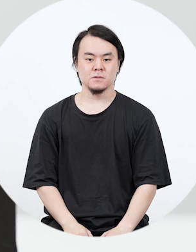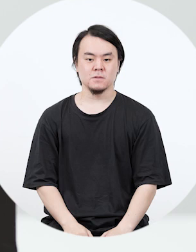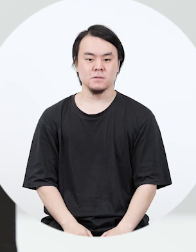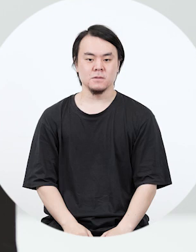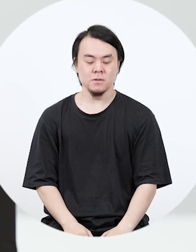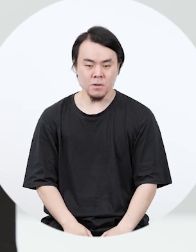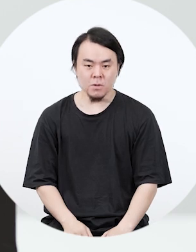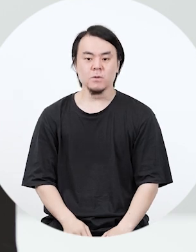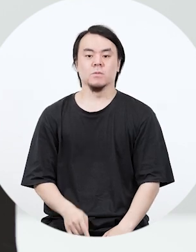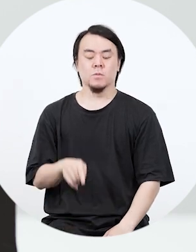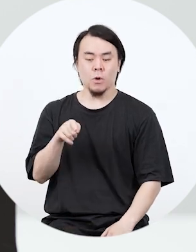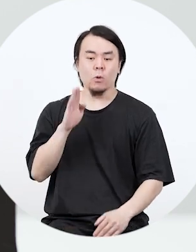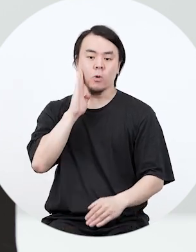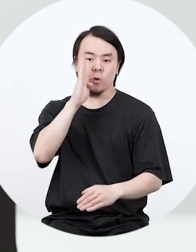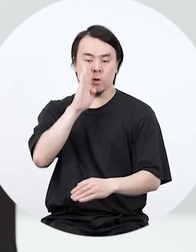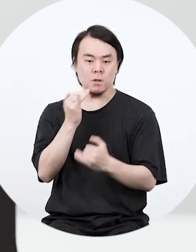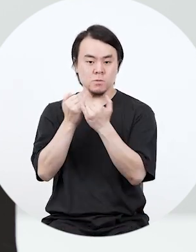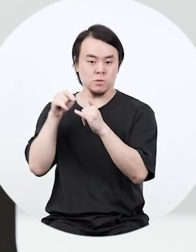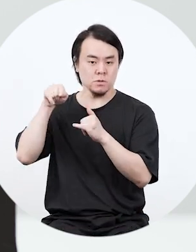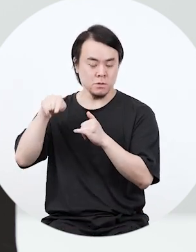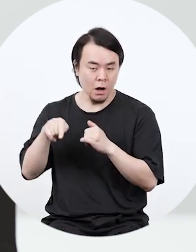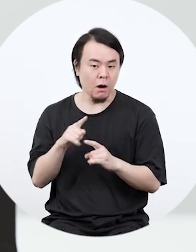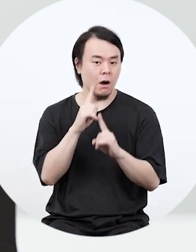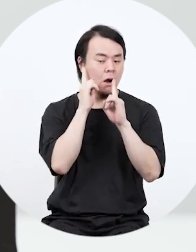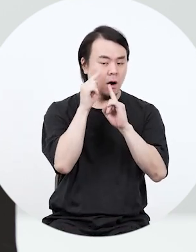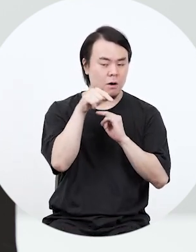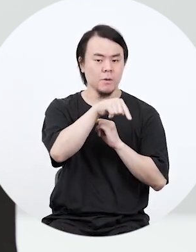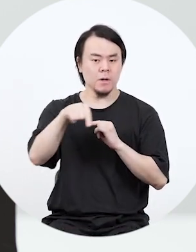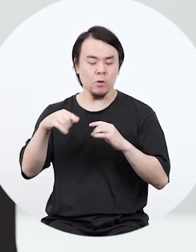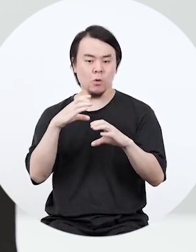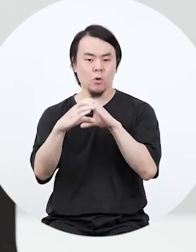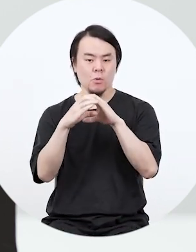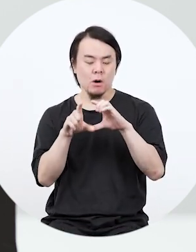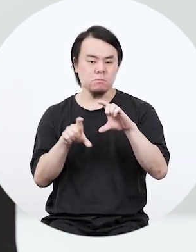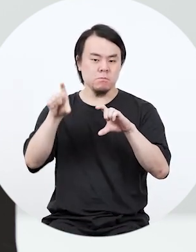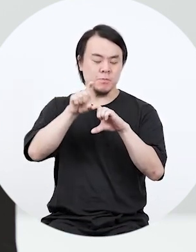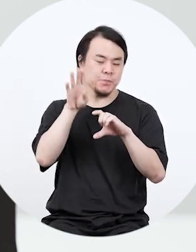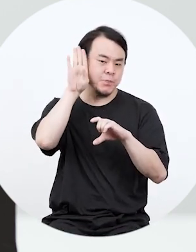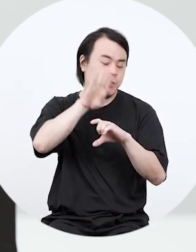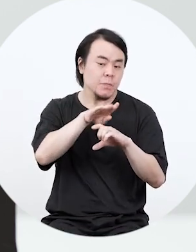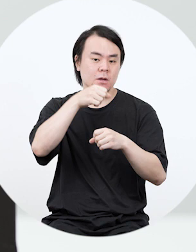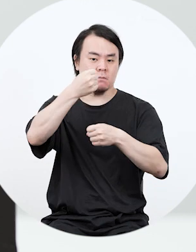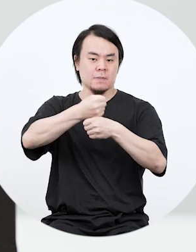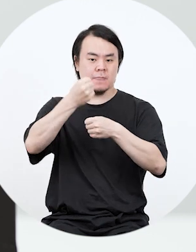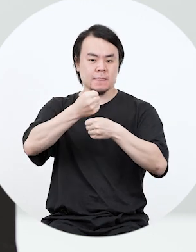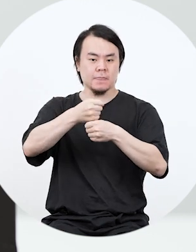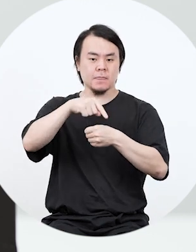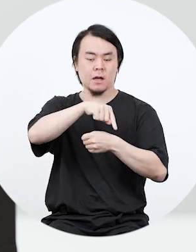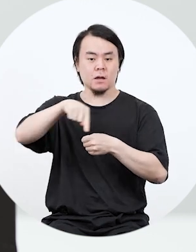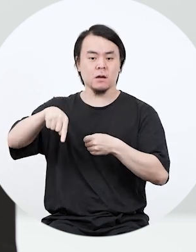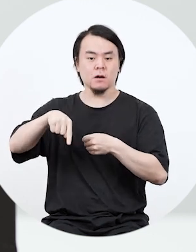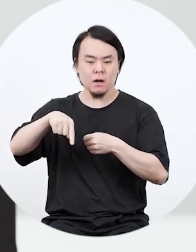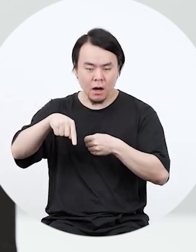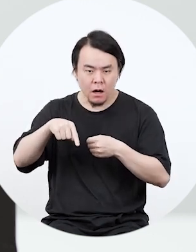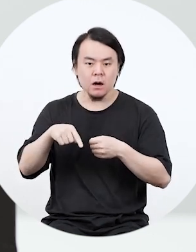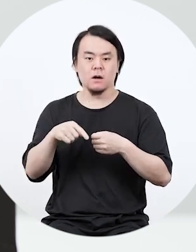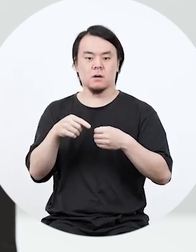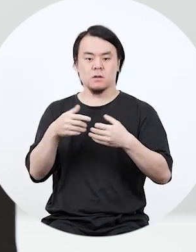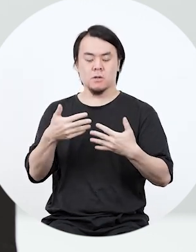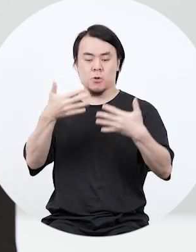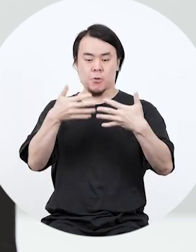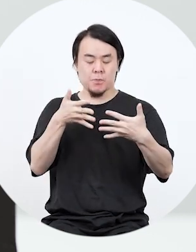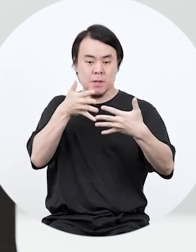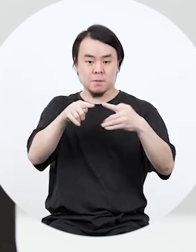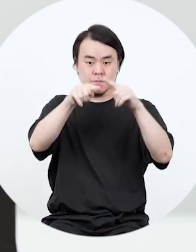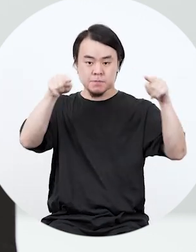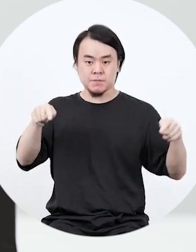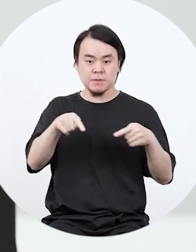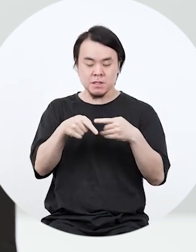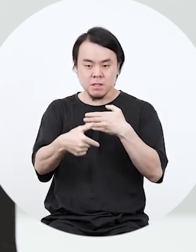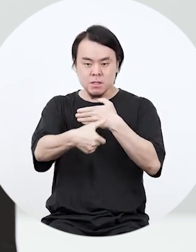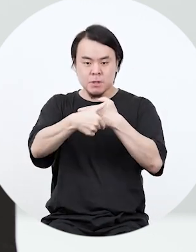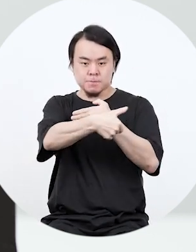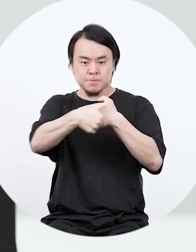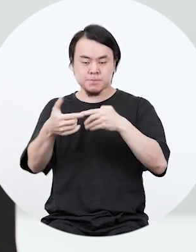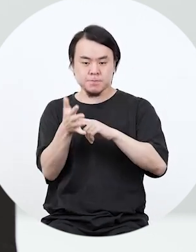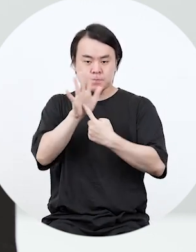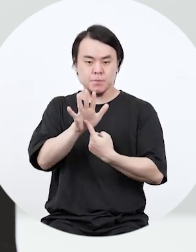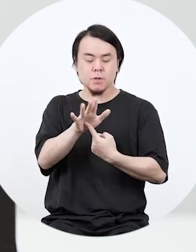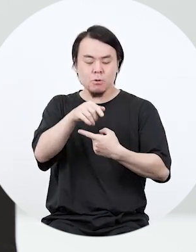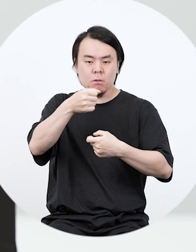See-Through Captions is a system that displays captions in real-time on a transparent display, which was developed for deaf and hard-of-hearing people to communicate with hearing people.